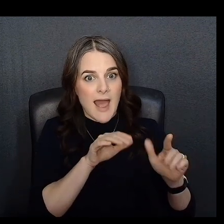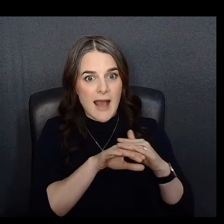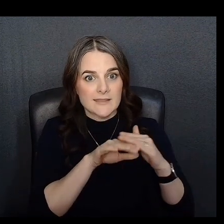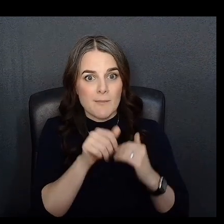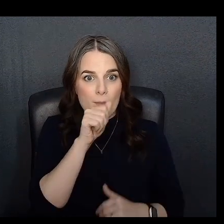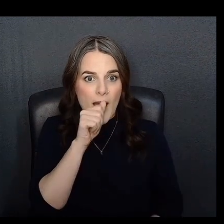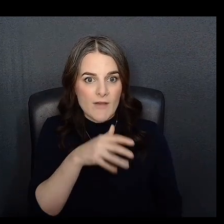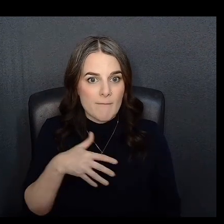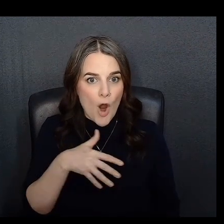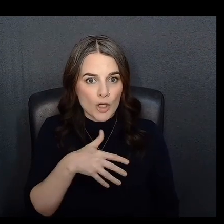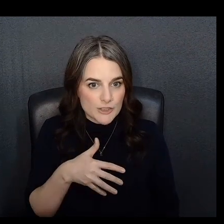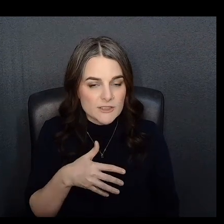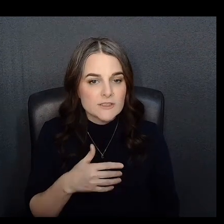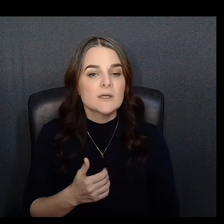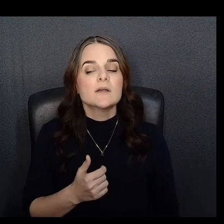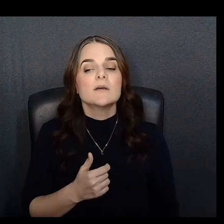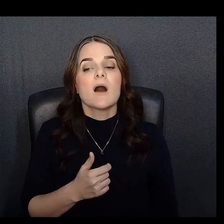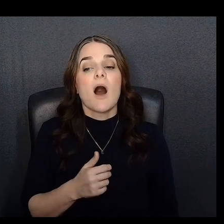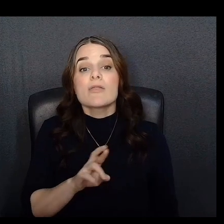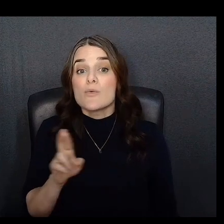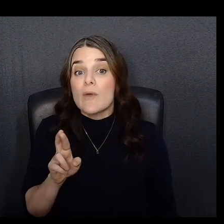you'll see that then private parts pops up the window,